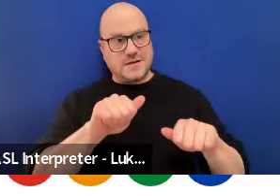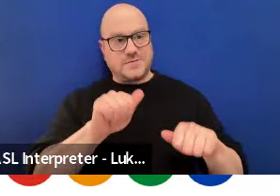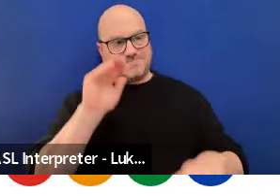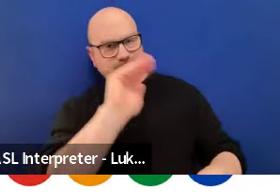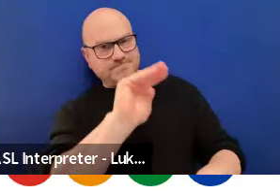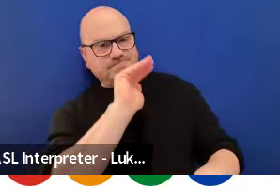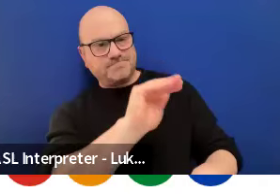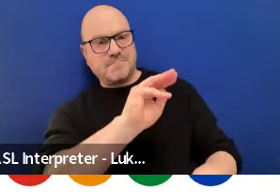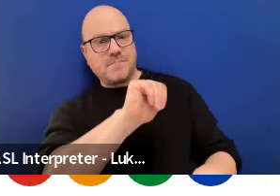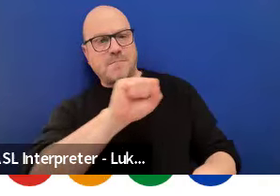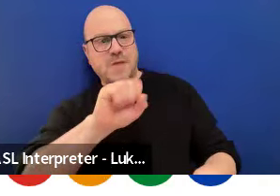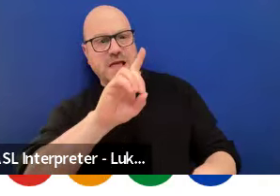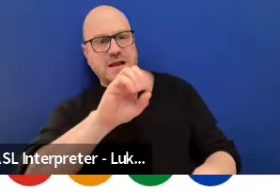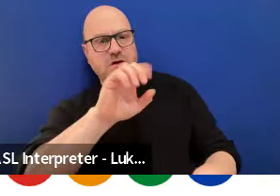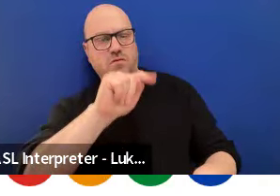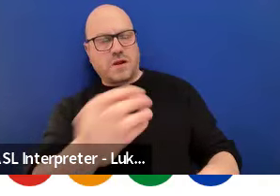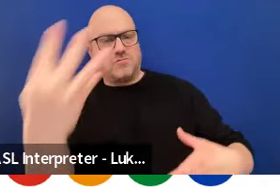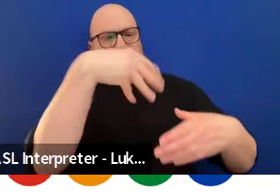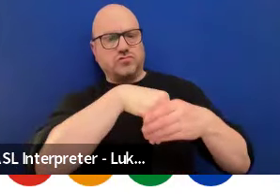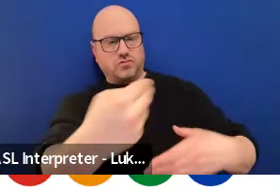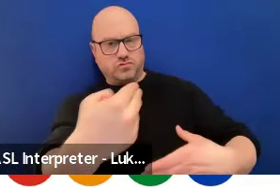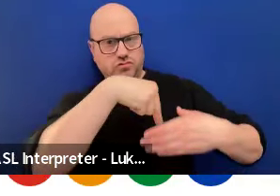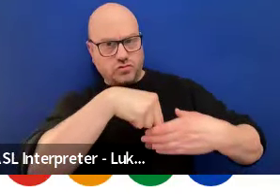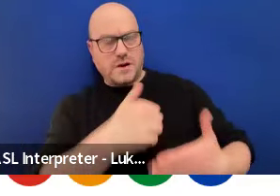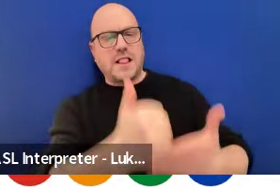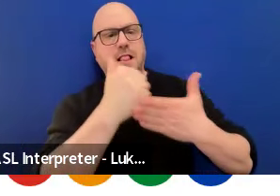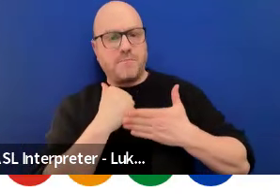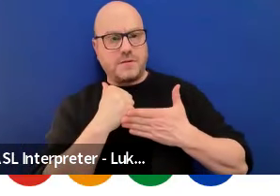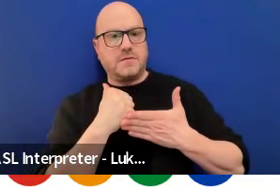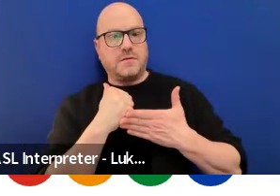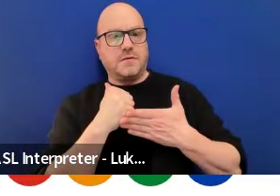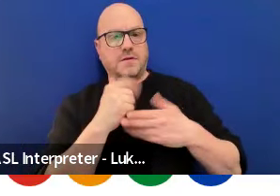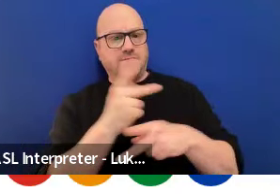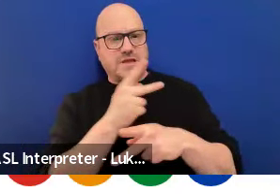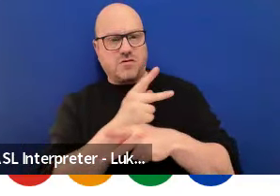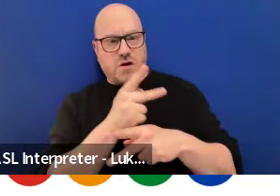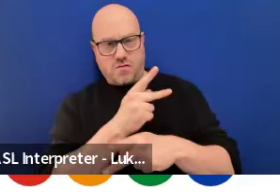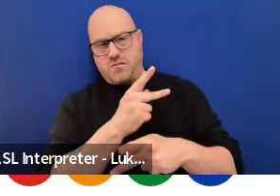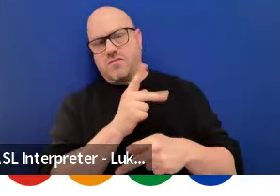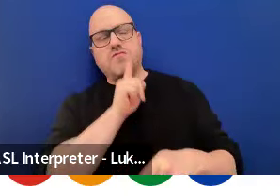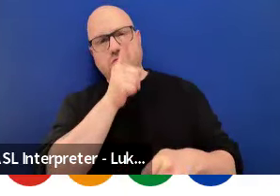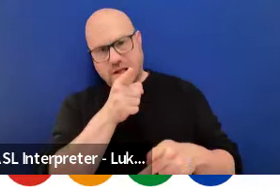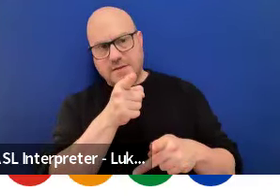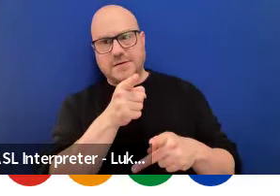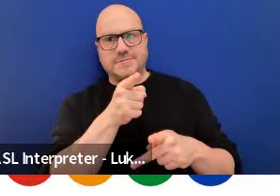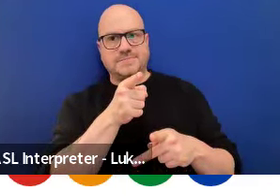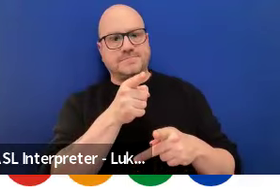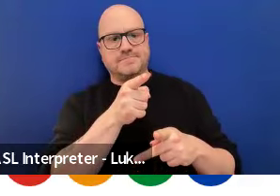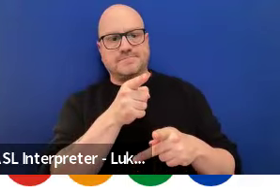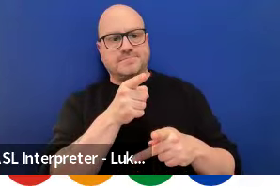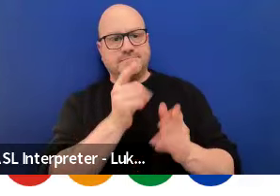EFFORT IN MANY WAYS. WORK TO GET THE ATTENTION OF MASSDOT.